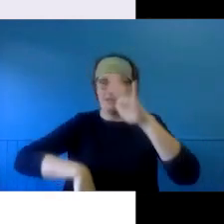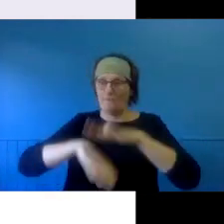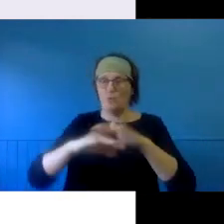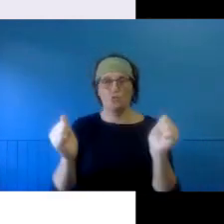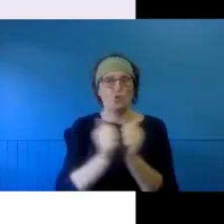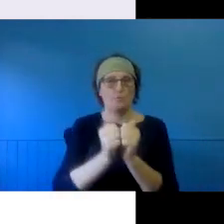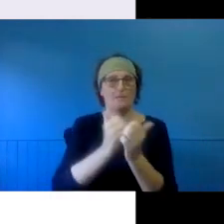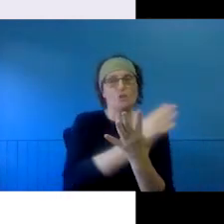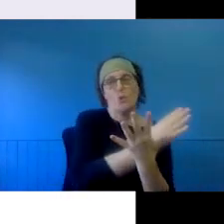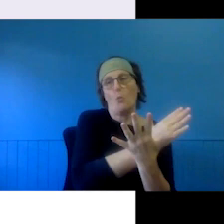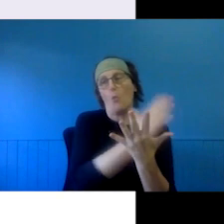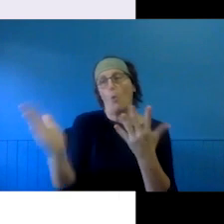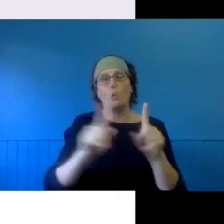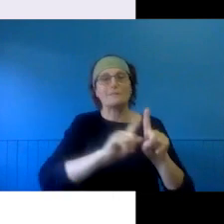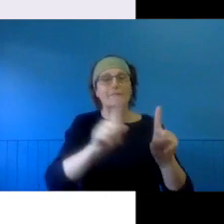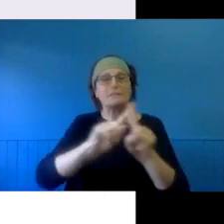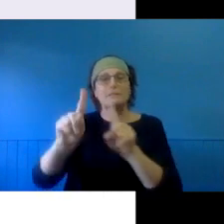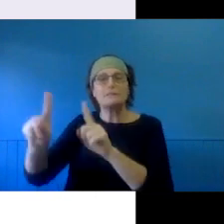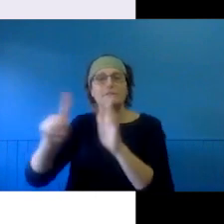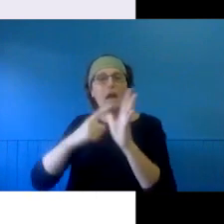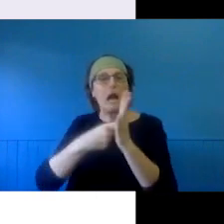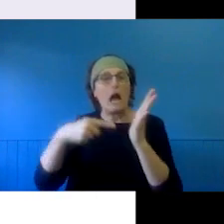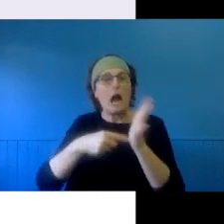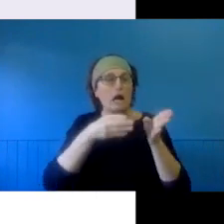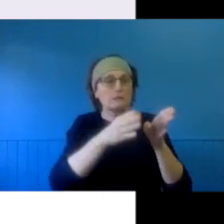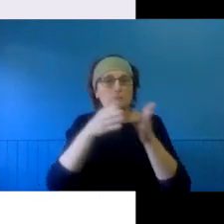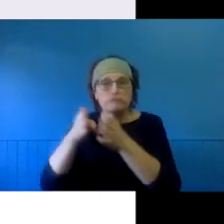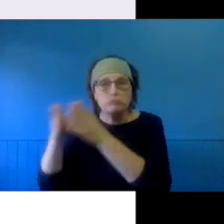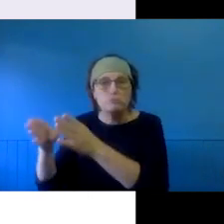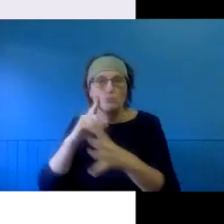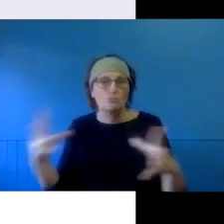will come together - and we will go through in the introduction stuff